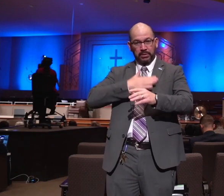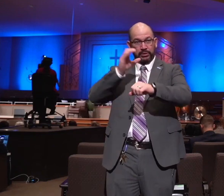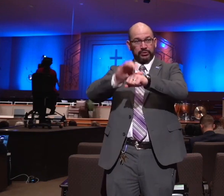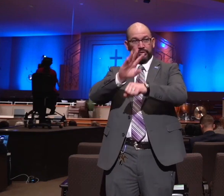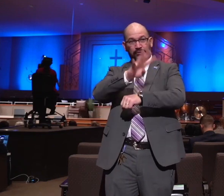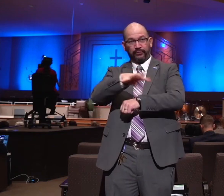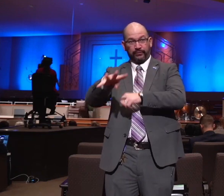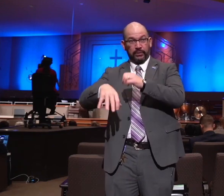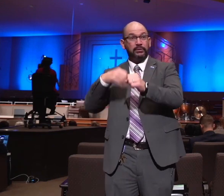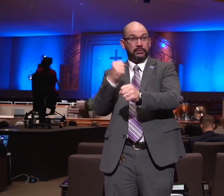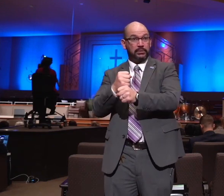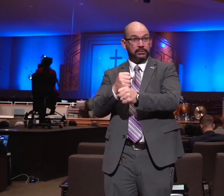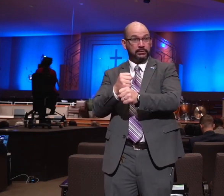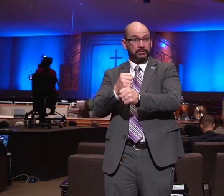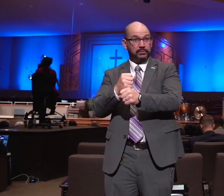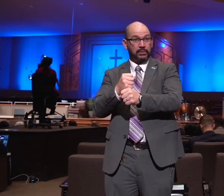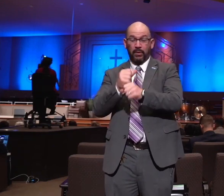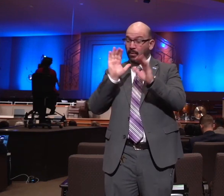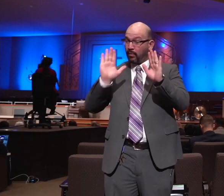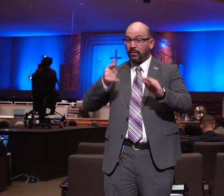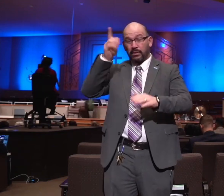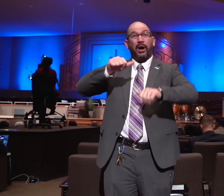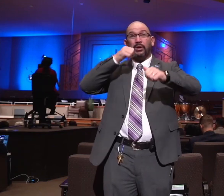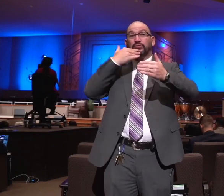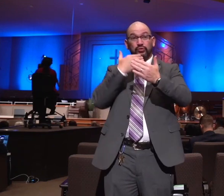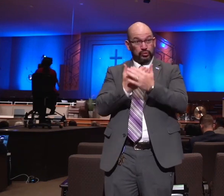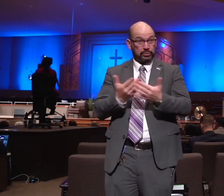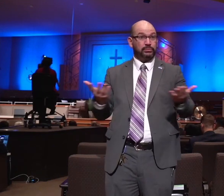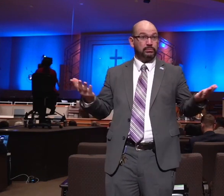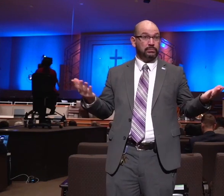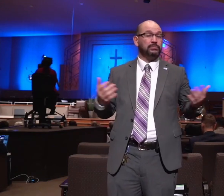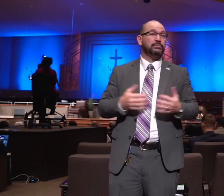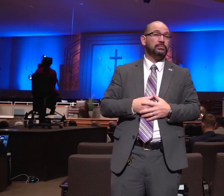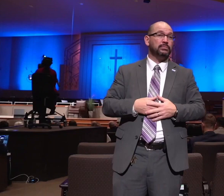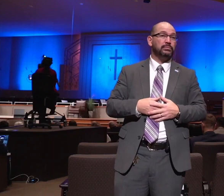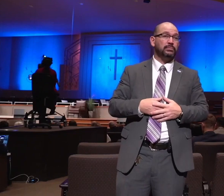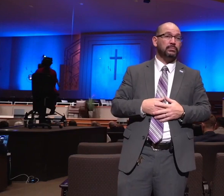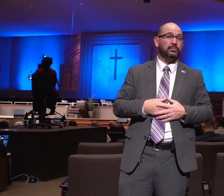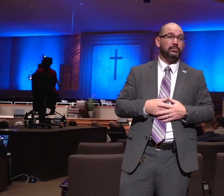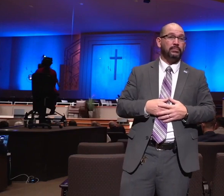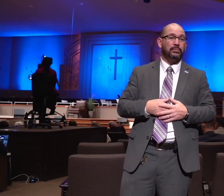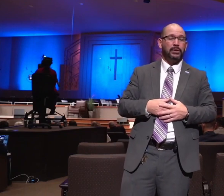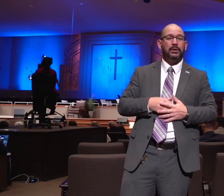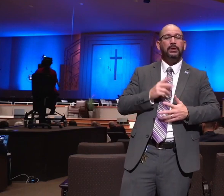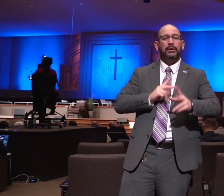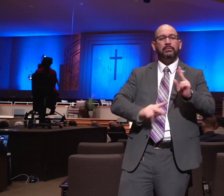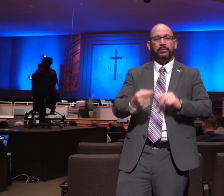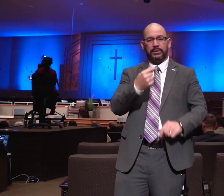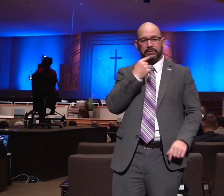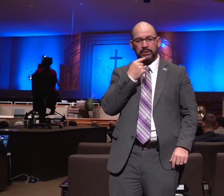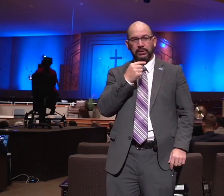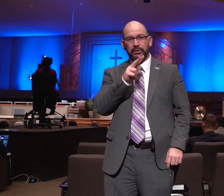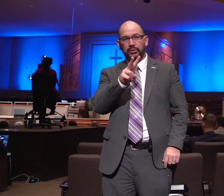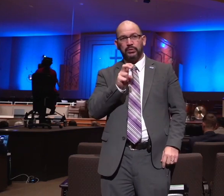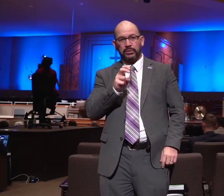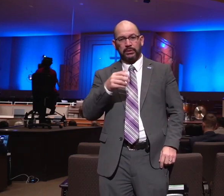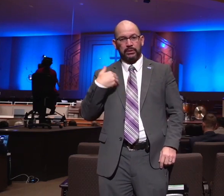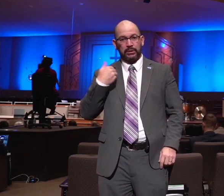great church God was good to us they tell me 200 or more of